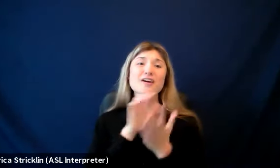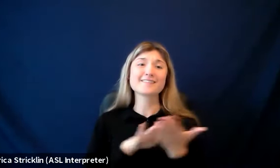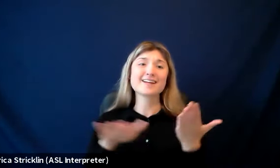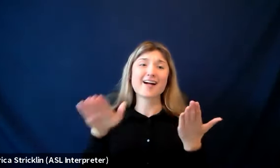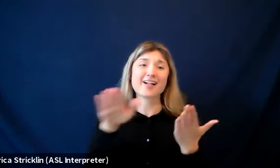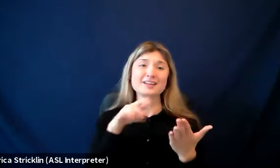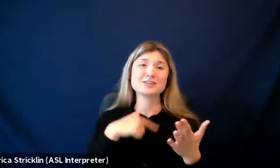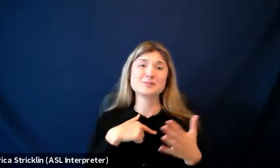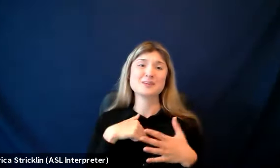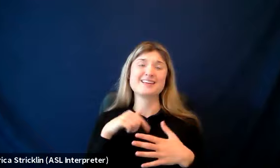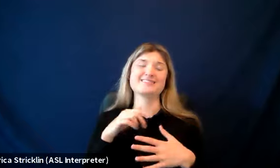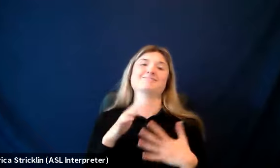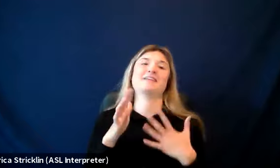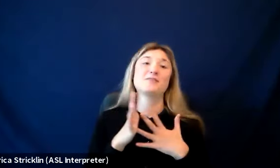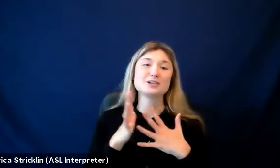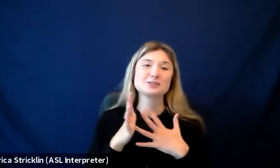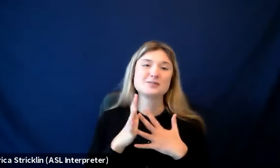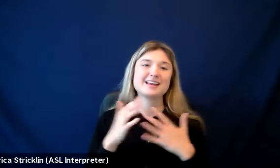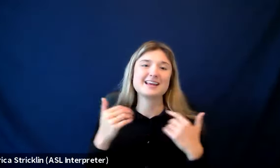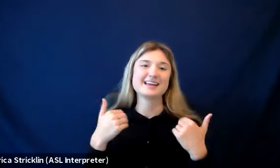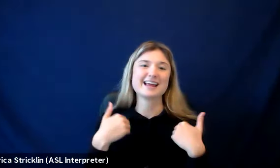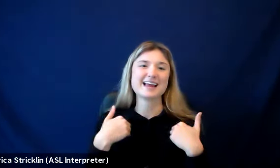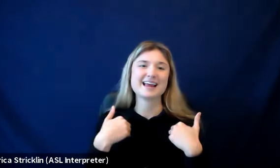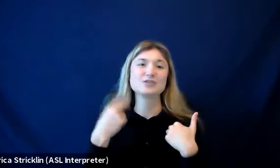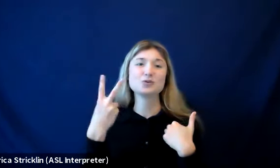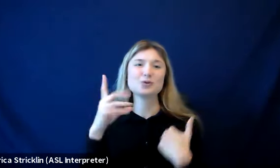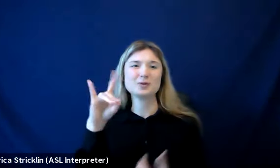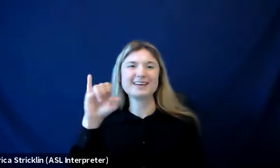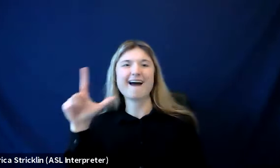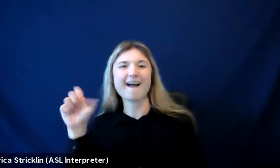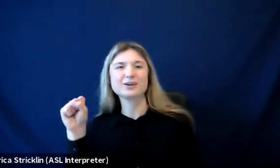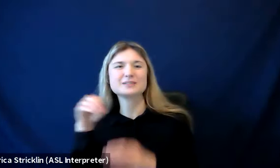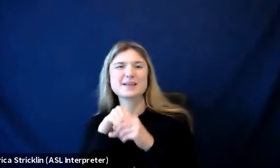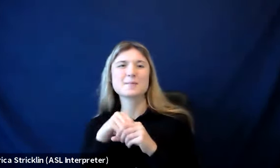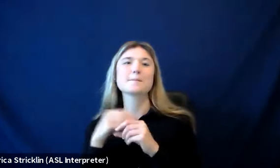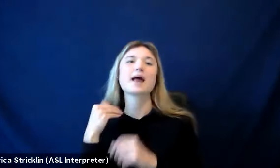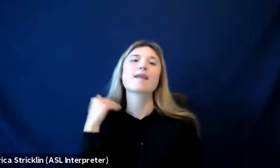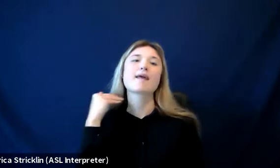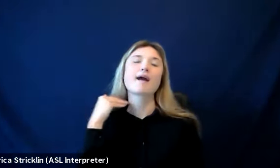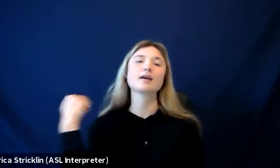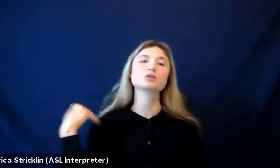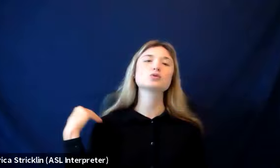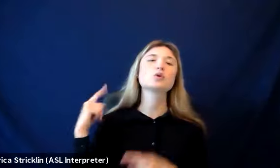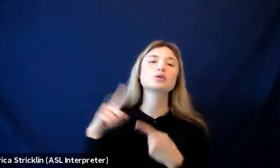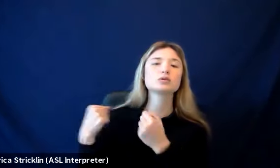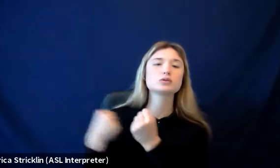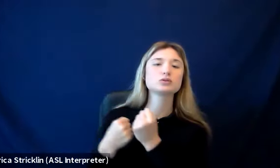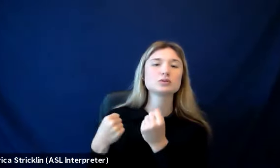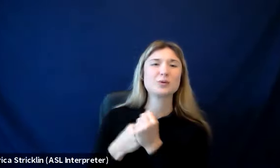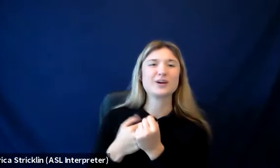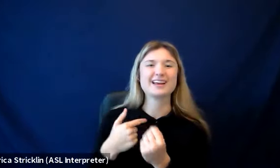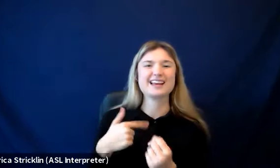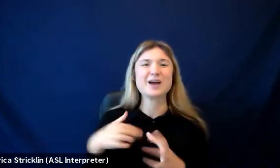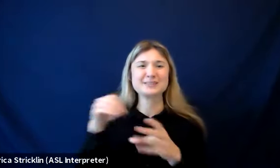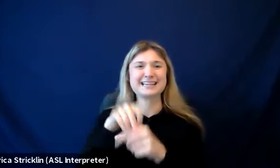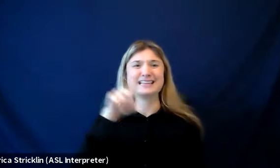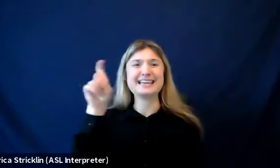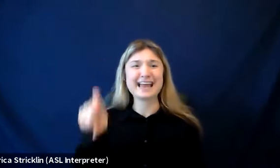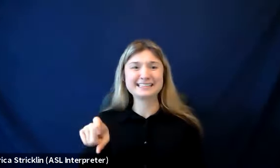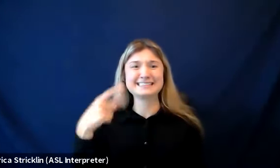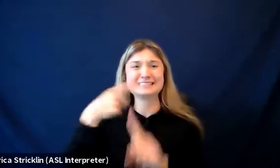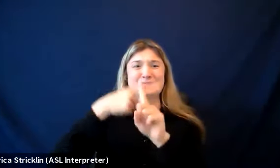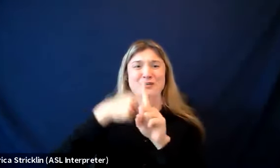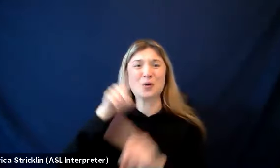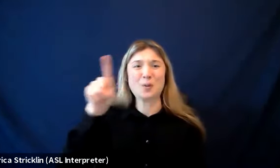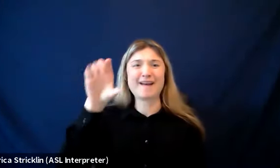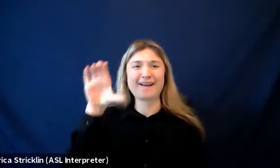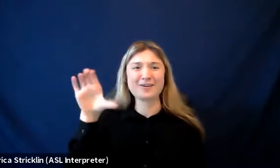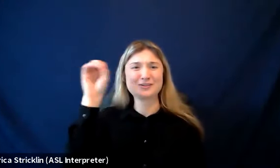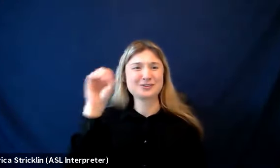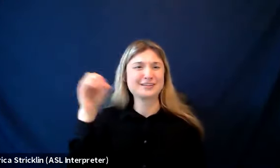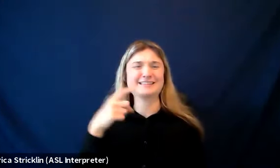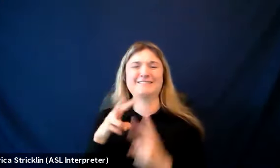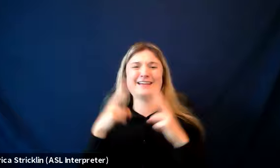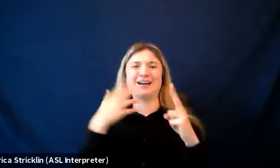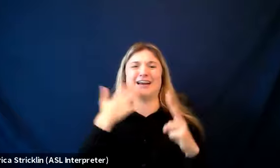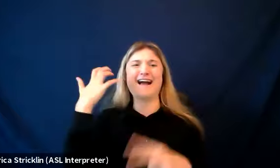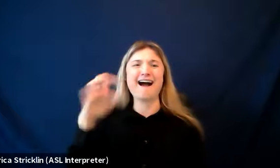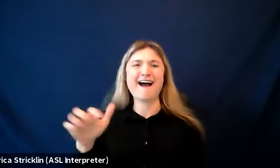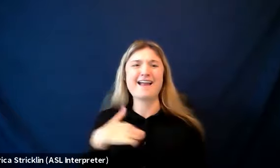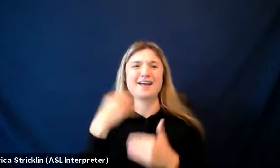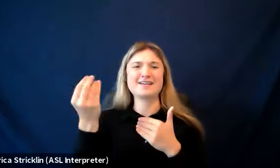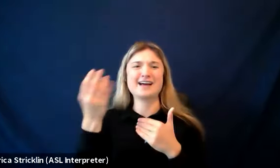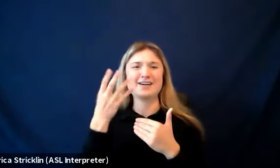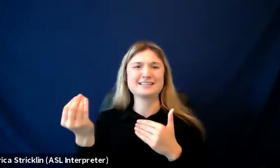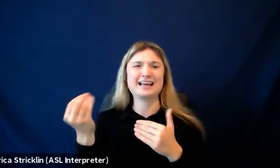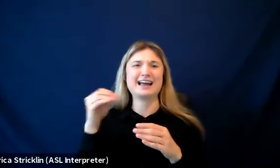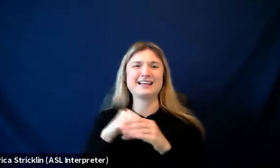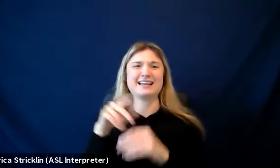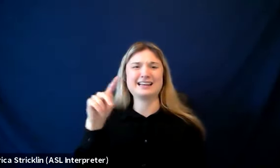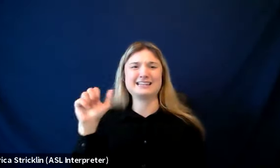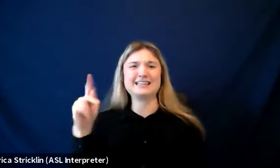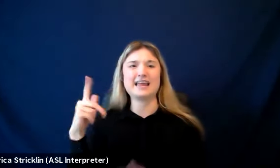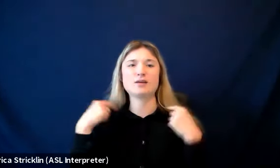At the time I had to dial sports one of my neck and one of my shoulder, and I live the very top of Texas so I get over 100 degrees and so it would be very hot I would be outside in the tank top or something and I never really saw it as something to be